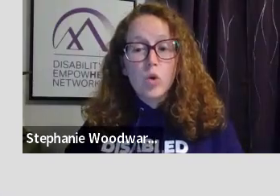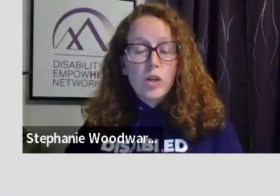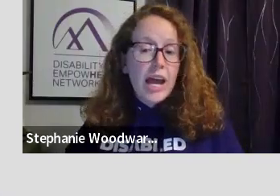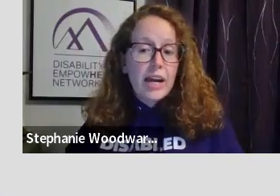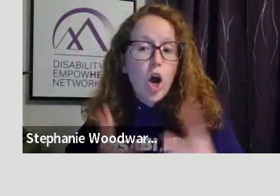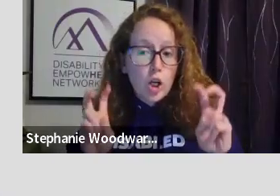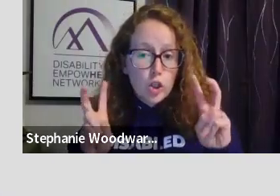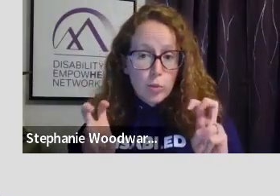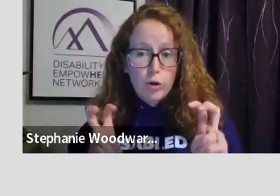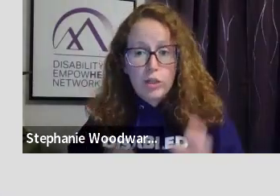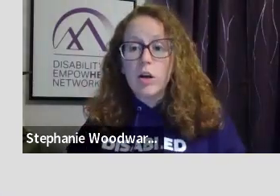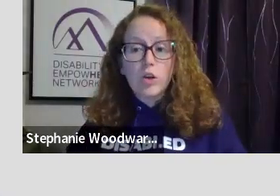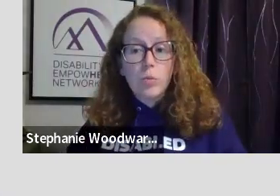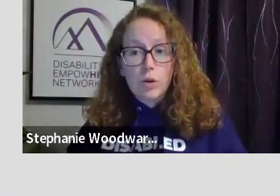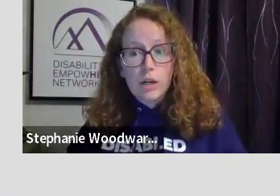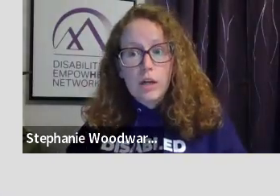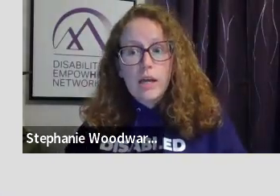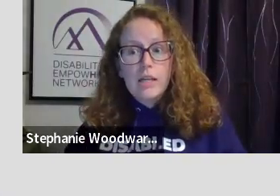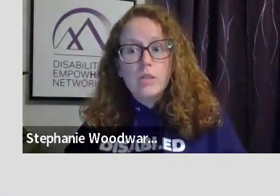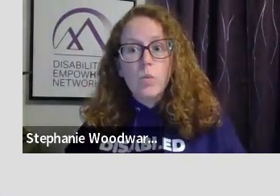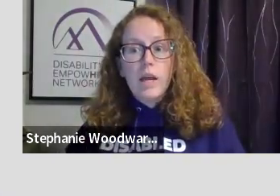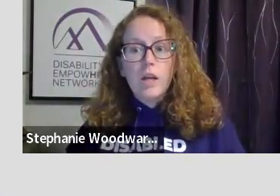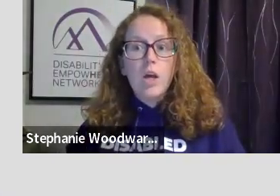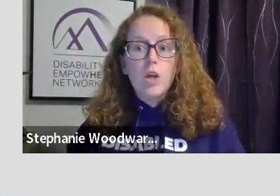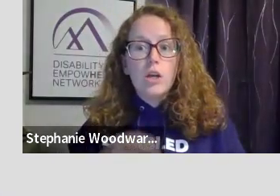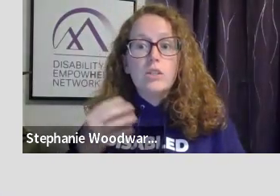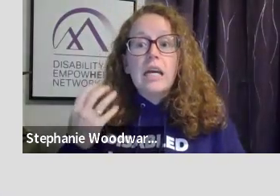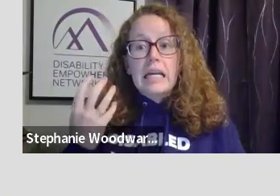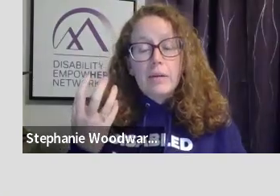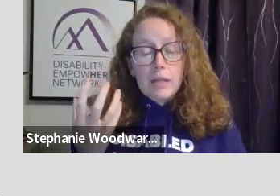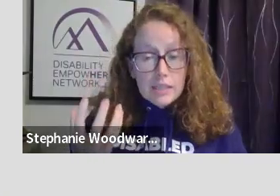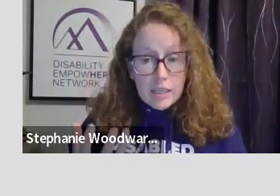businesses built before the ADA do not to be accessible. With the ADA does